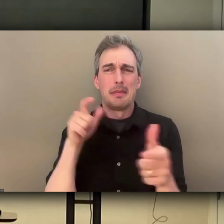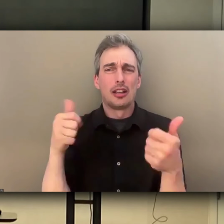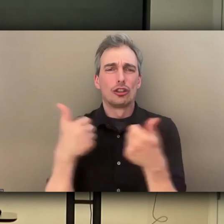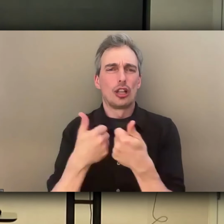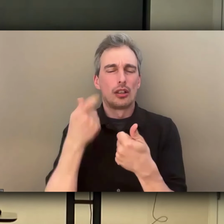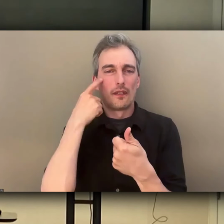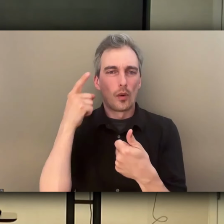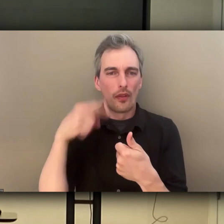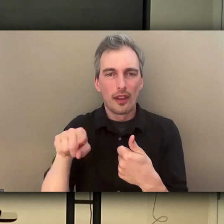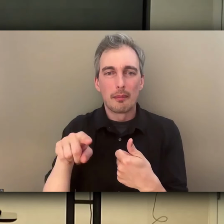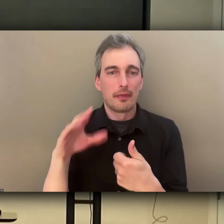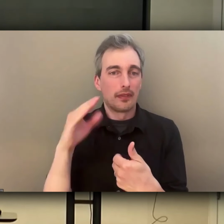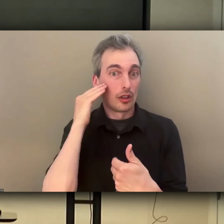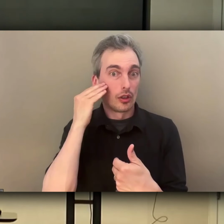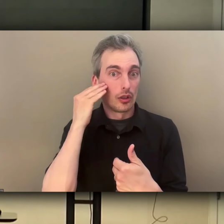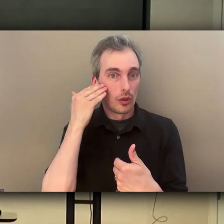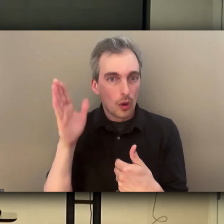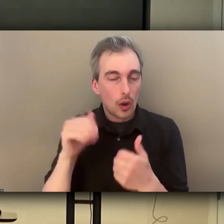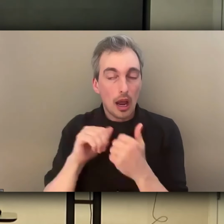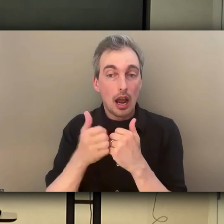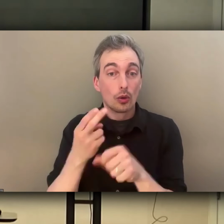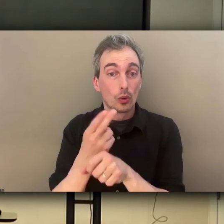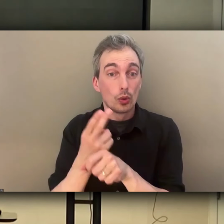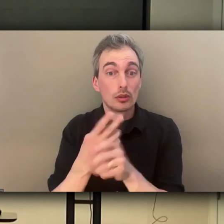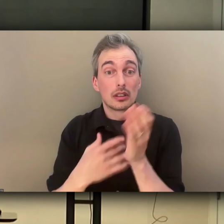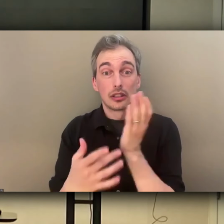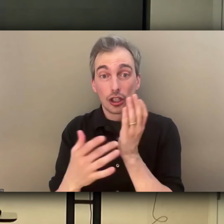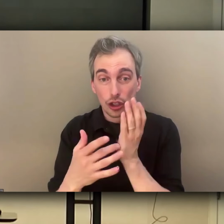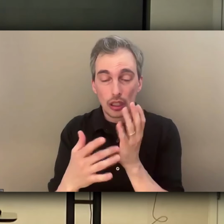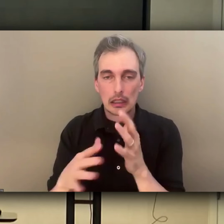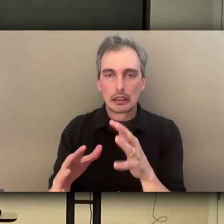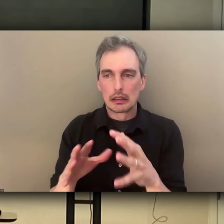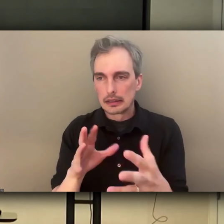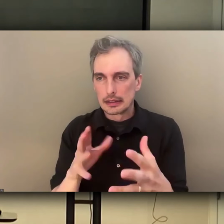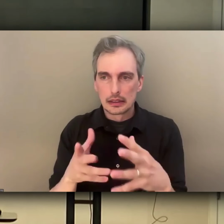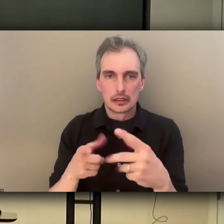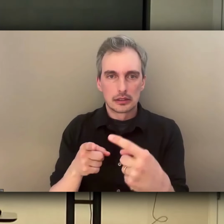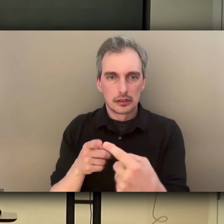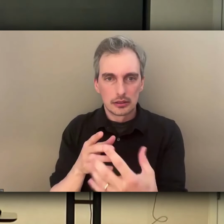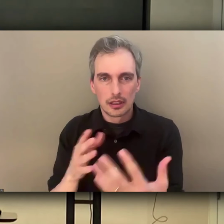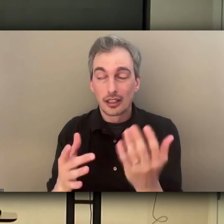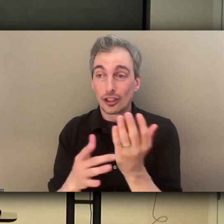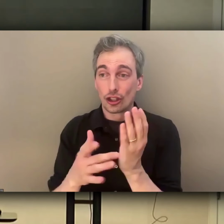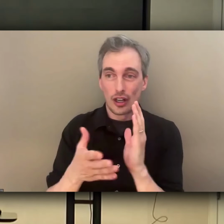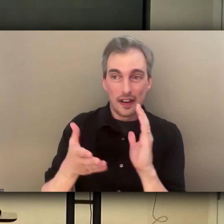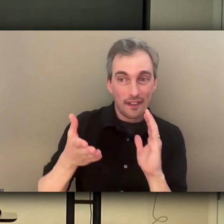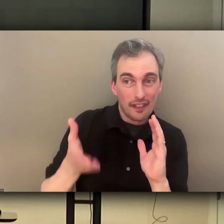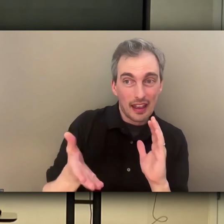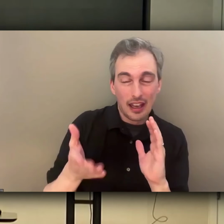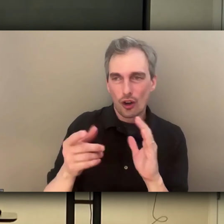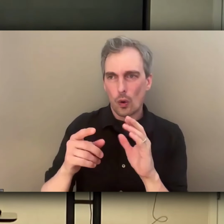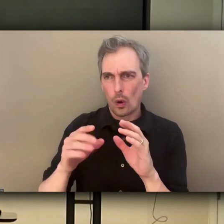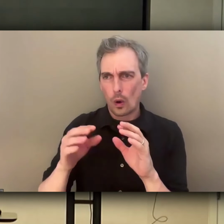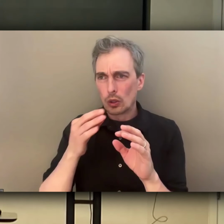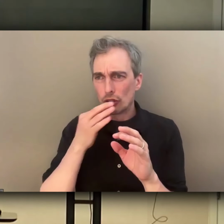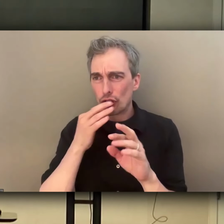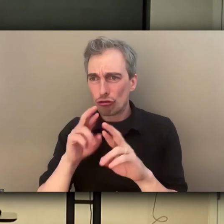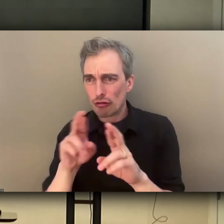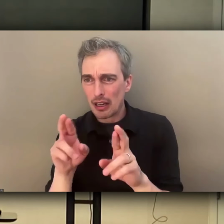There are big gaps. The technology is there, or maybe almost there. But you know... You just don't have a chance to use